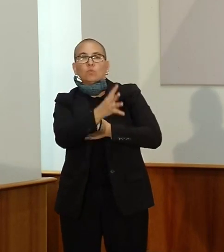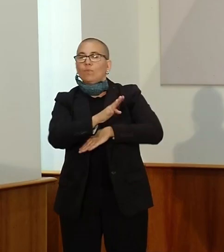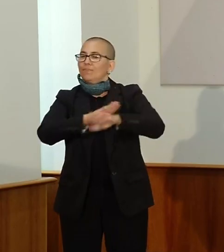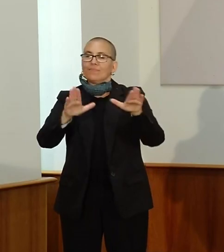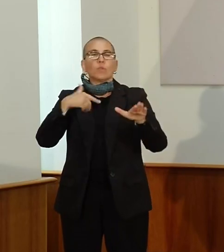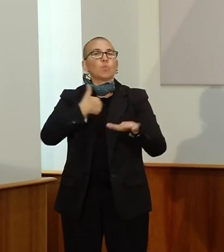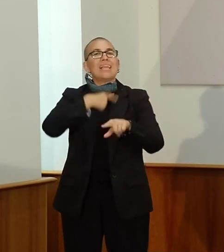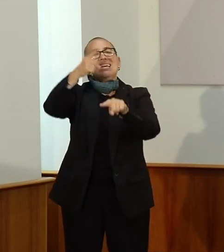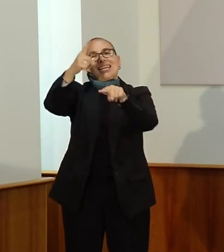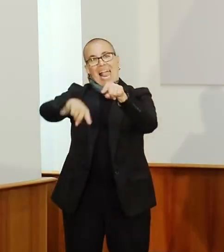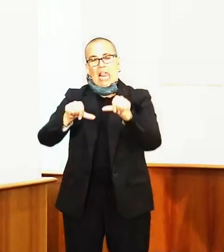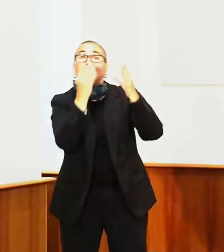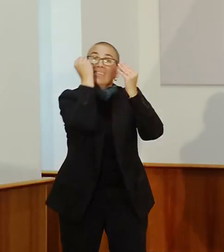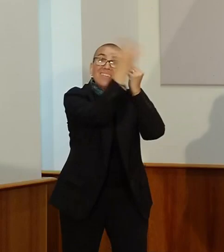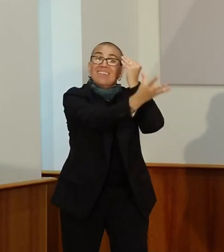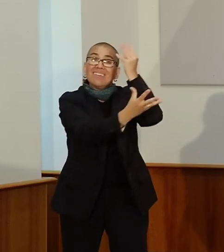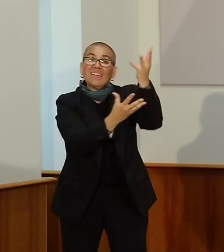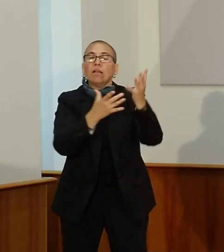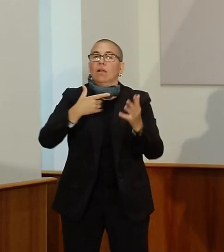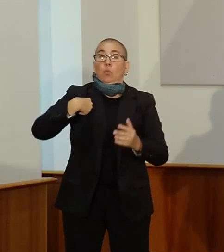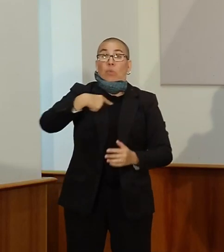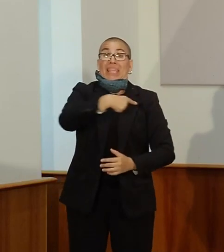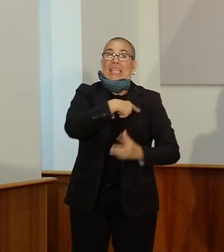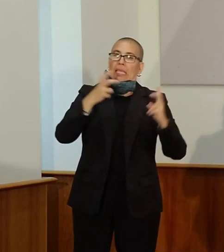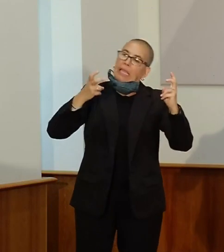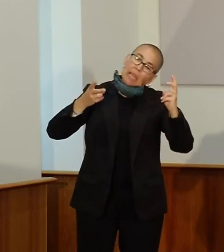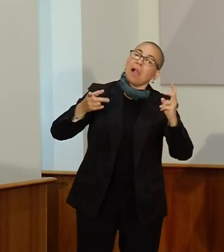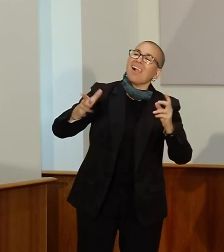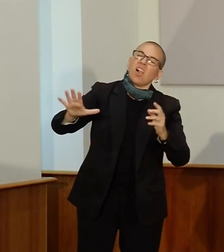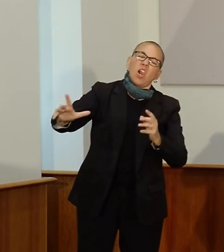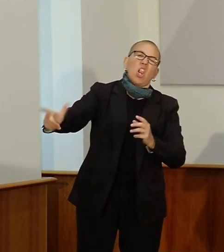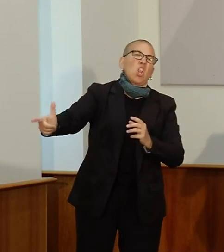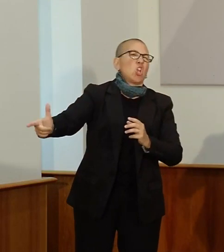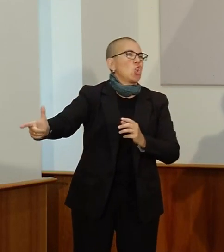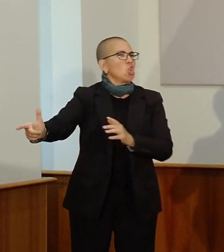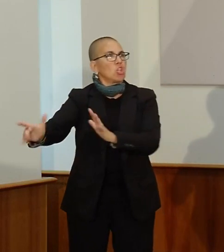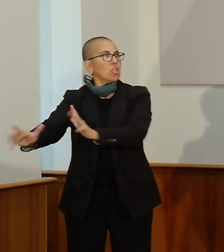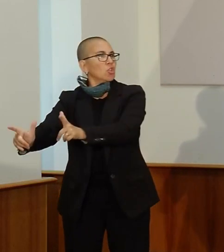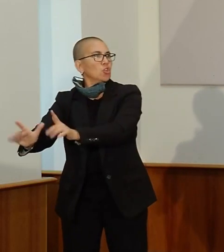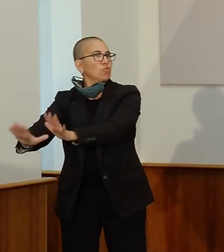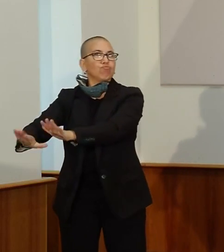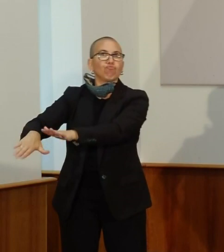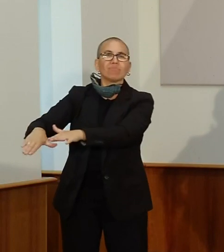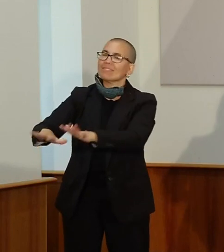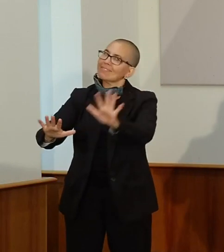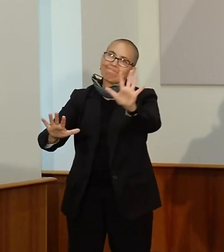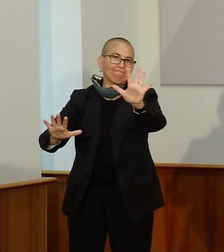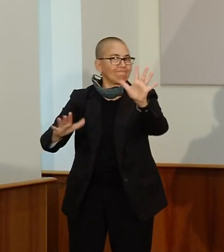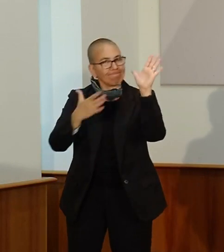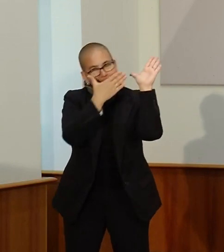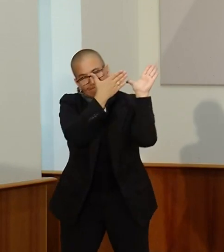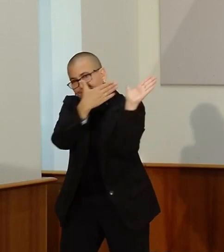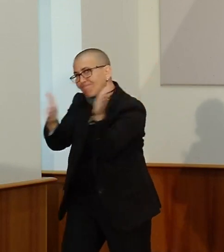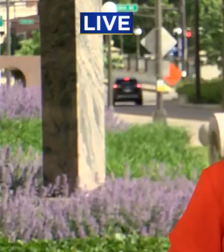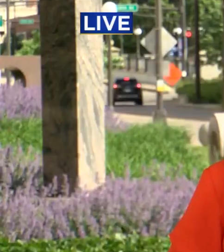IT IS TOO IMPORTANT. WE WILL NOT, MINNESOTA NICE OUR WAY OUT OF THIS SITUATION WE